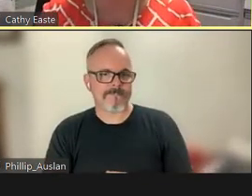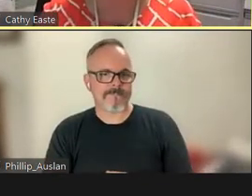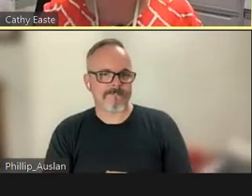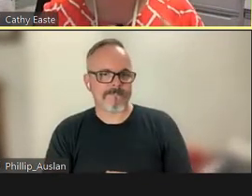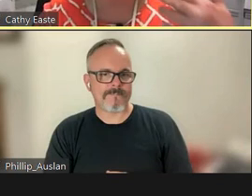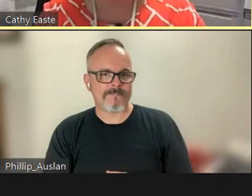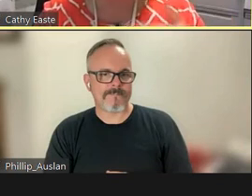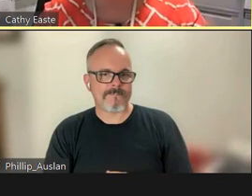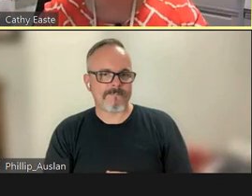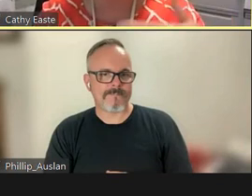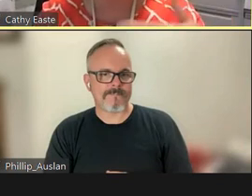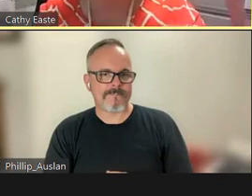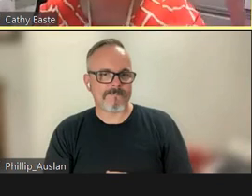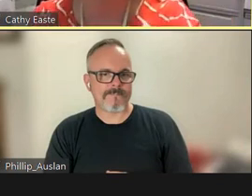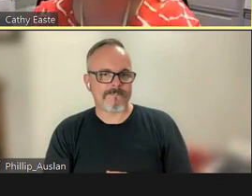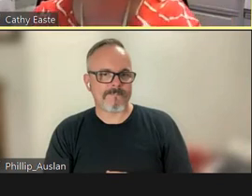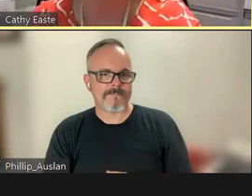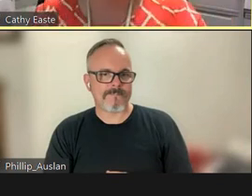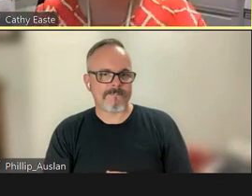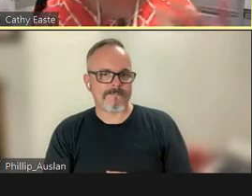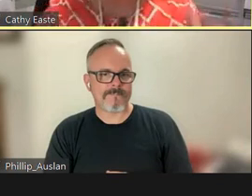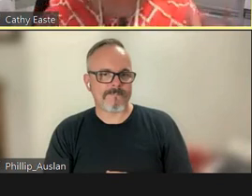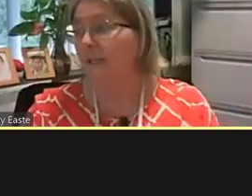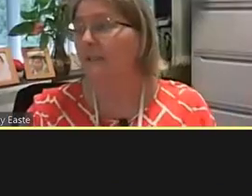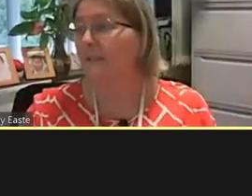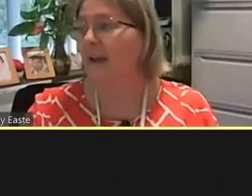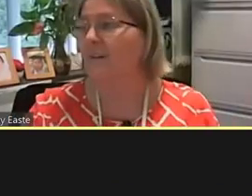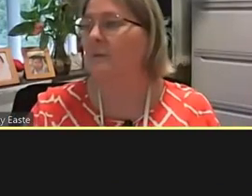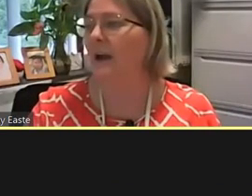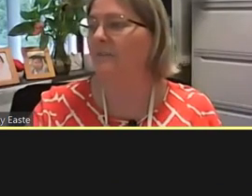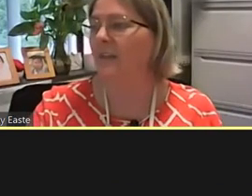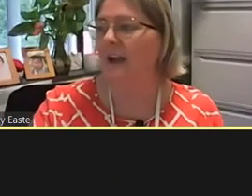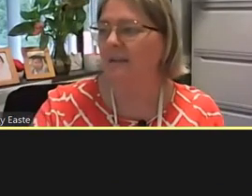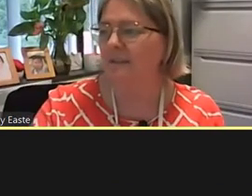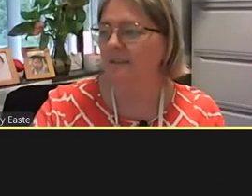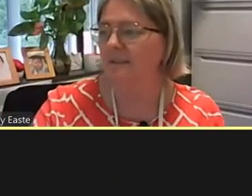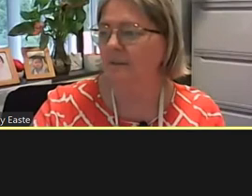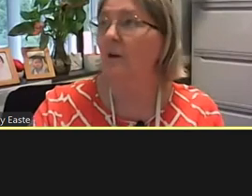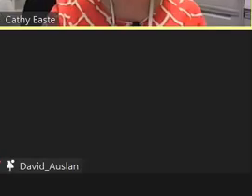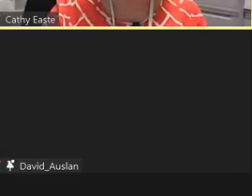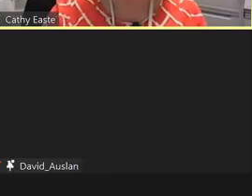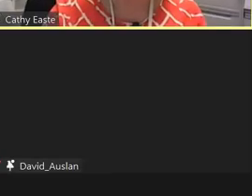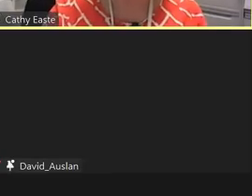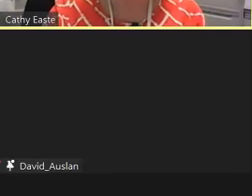ladder. They want to be able to do more, but that means they have to have that access. I'm very